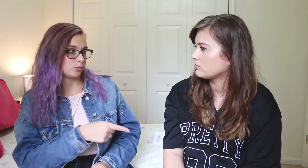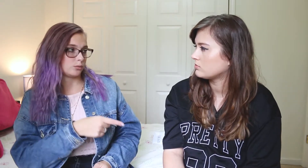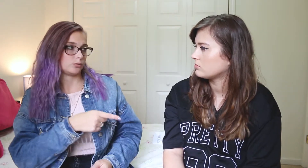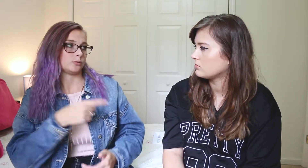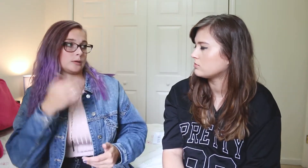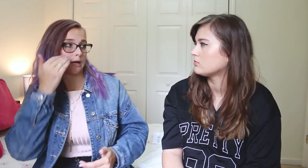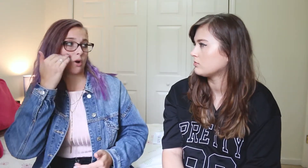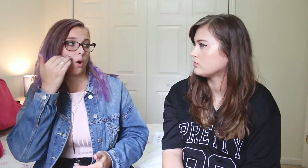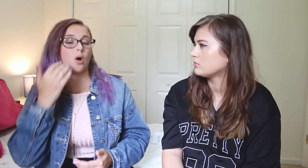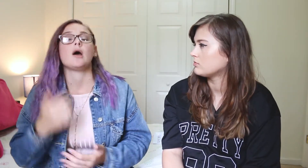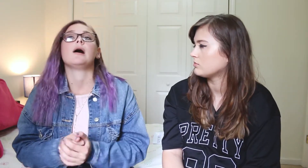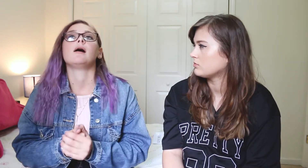I know it was different for you.